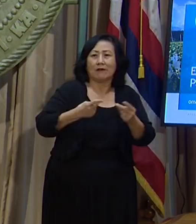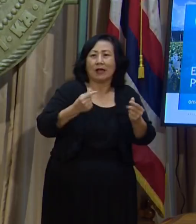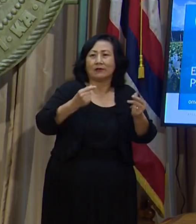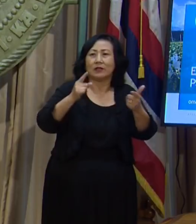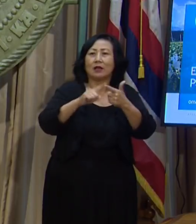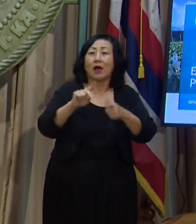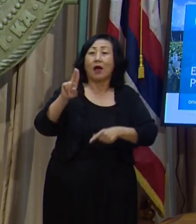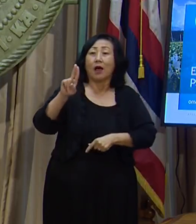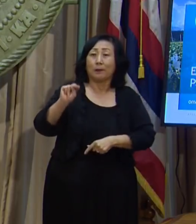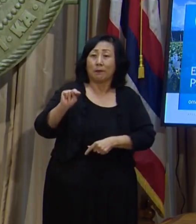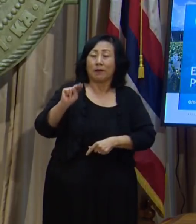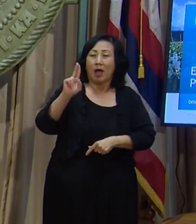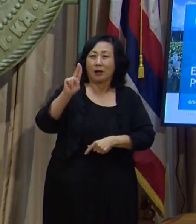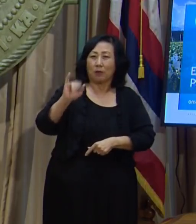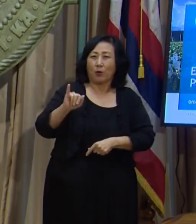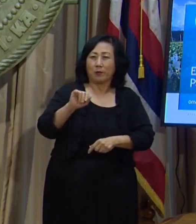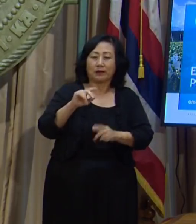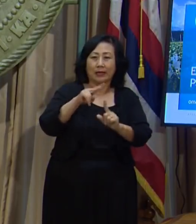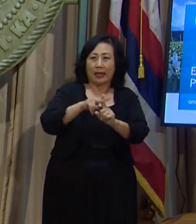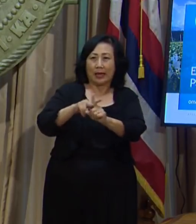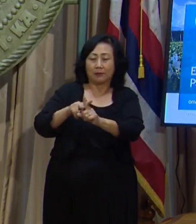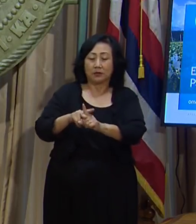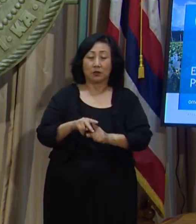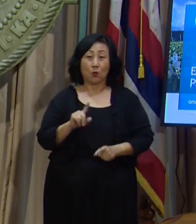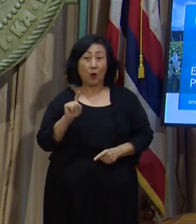LARGE PROCESSING CENTER TO HELP INCREASE THE STATE'S CAPACITY TO HANDLE UNEMPLOYMENT CLAIMS.